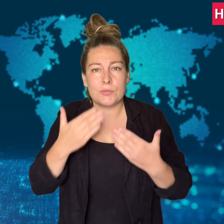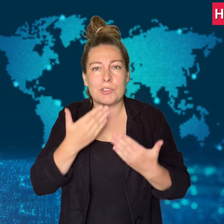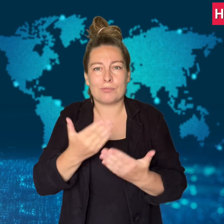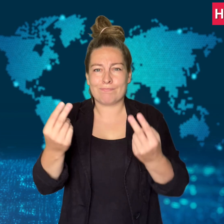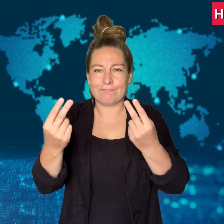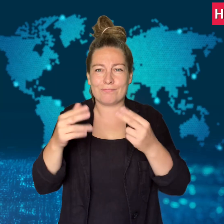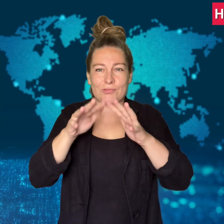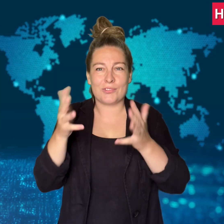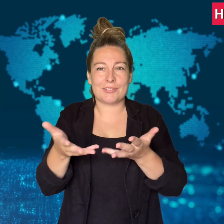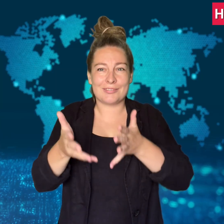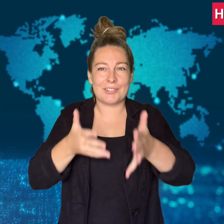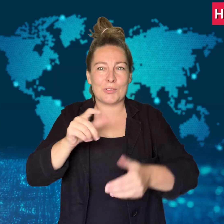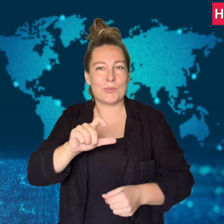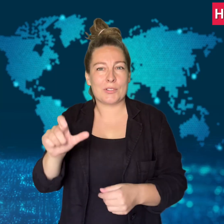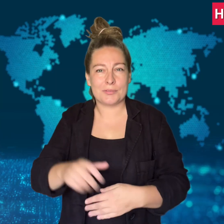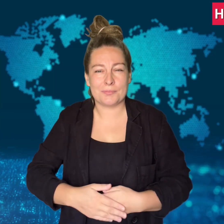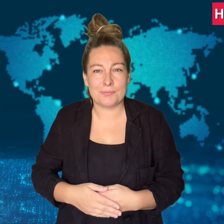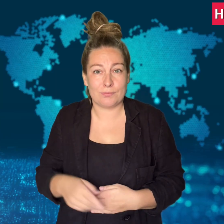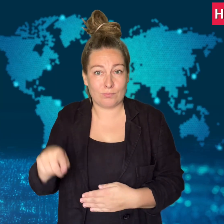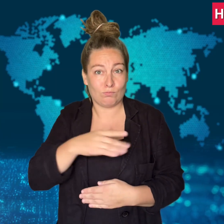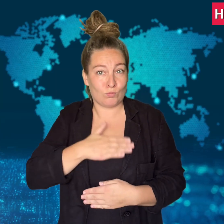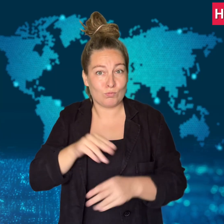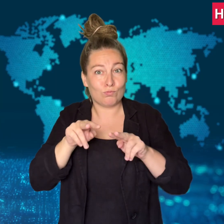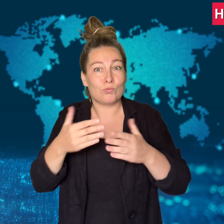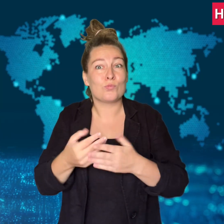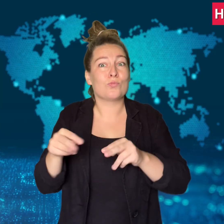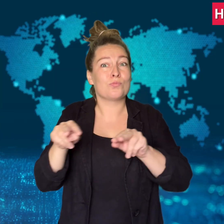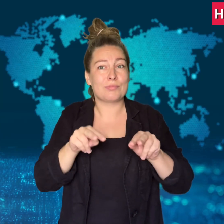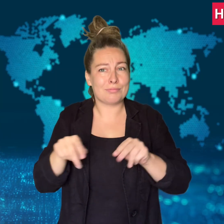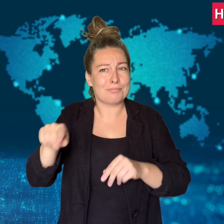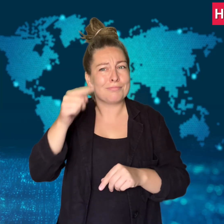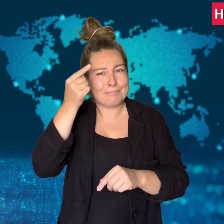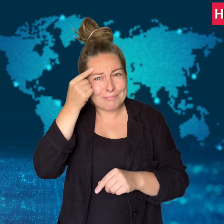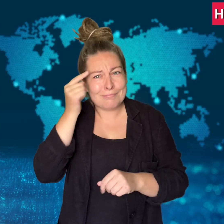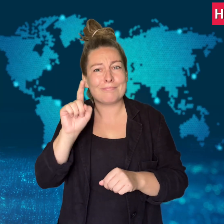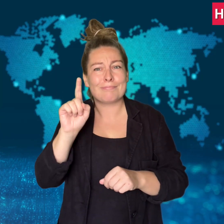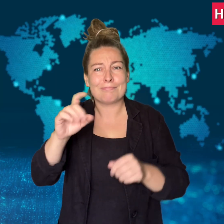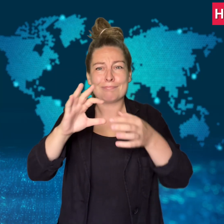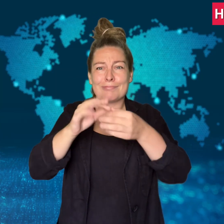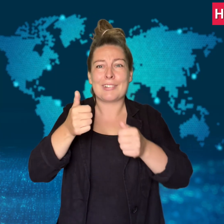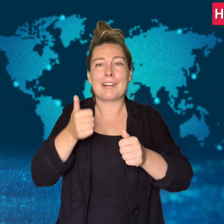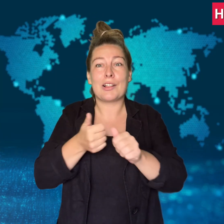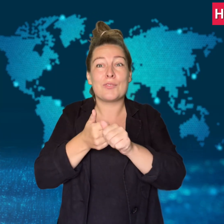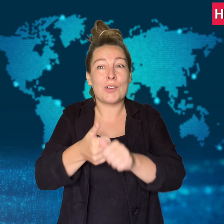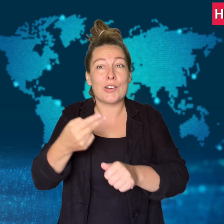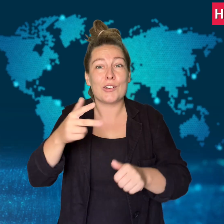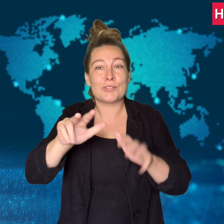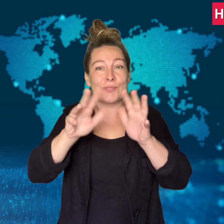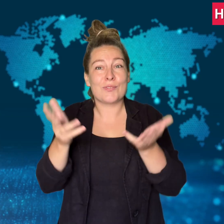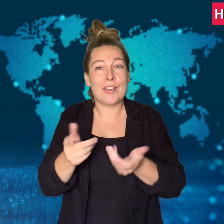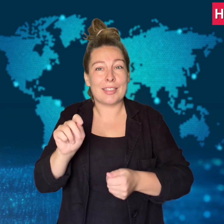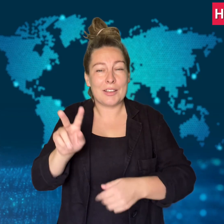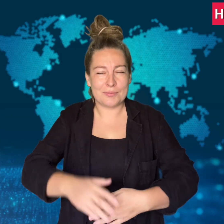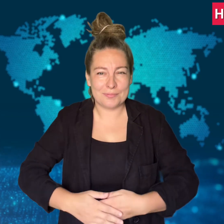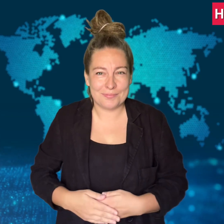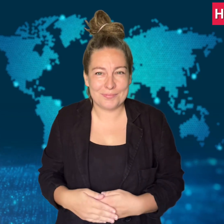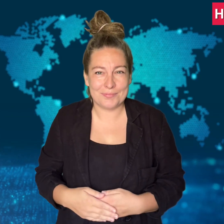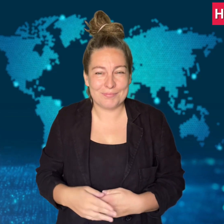Thank you for watching WorldSign Week. Don’t forget to subscribe, like, and follow H3 World TV to get new video updates!